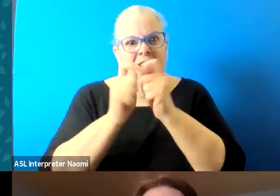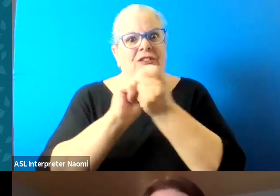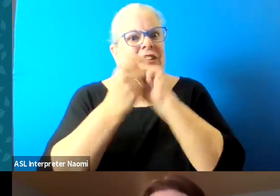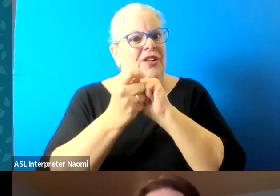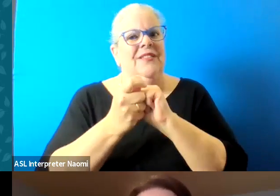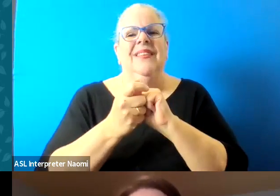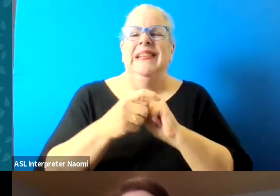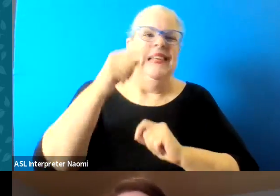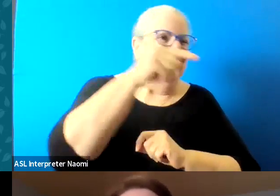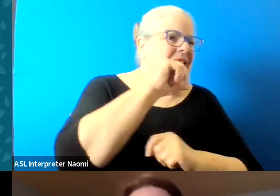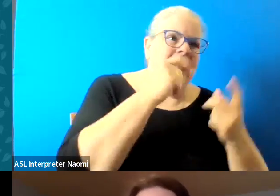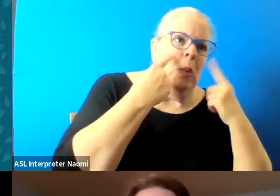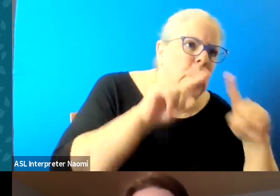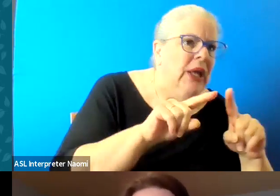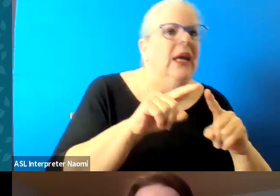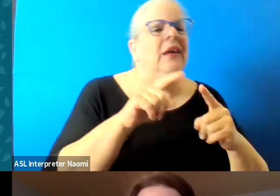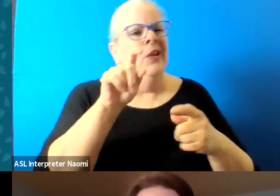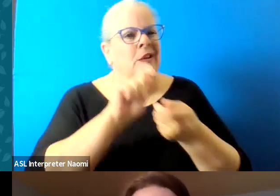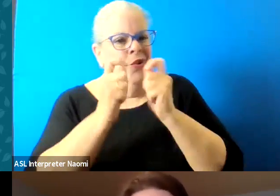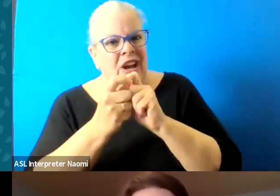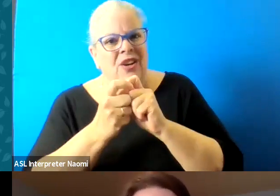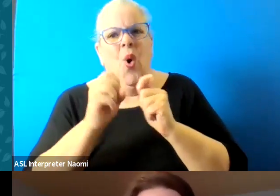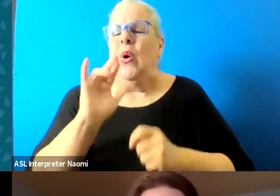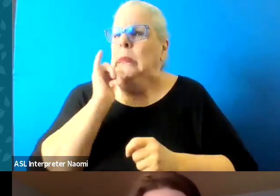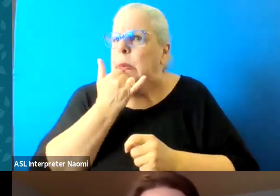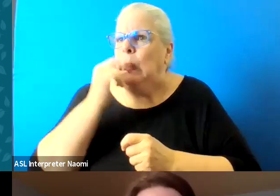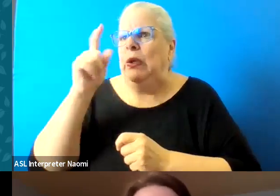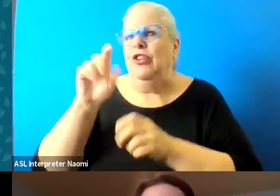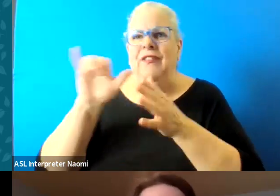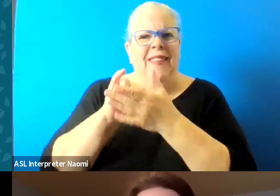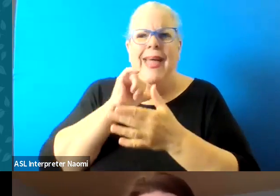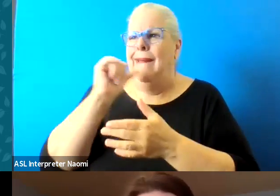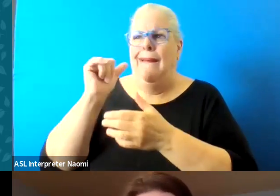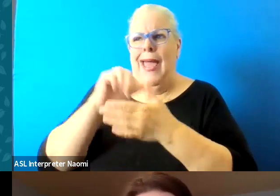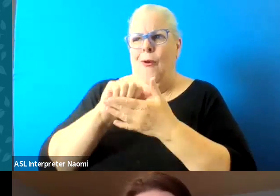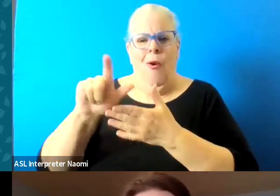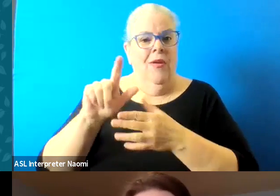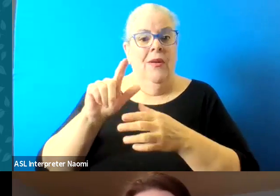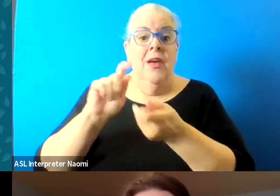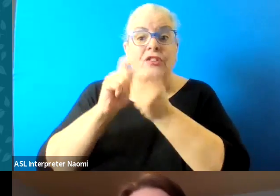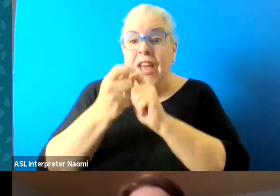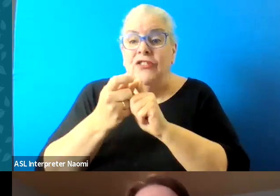hey, this isn't working or, you know, whoops, we shouldn't have done this in the first place. Not that changes aren't gonna be necessary,